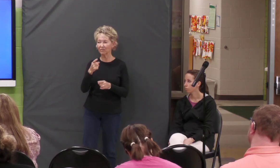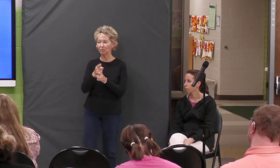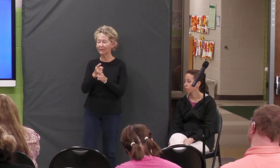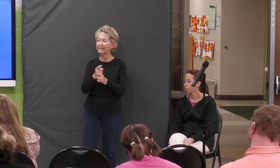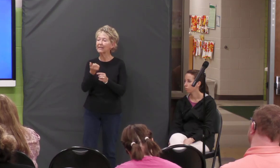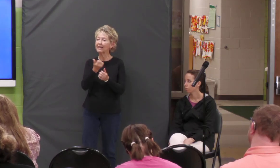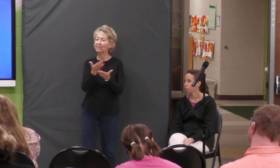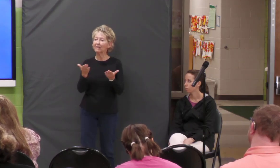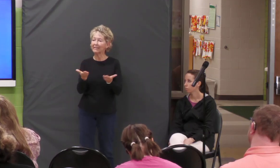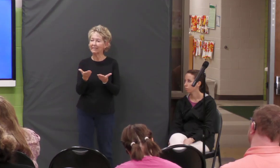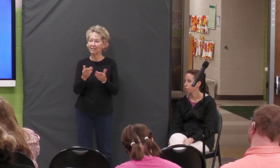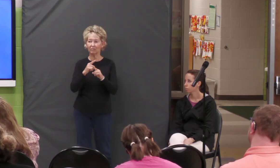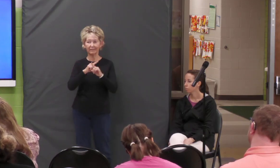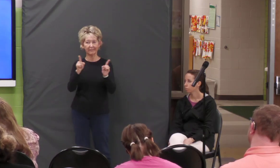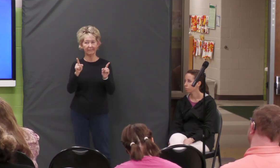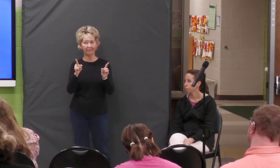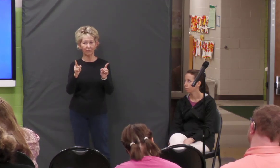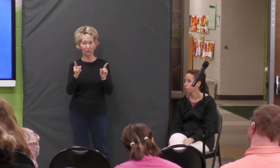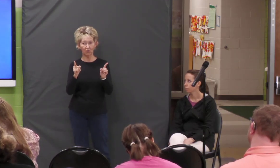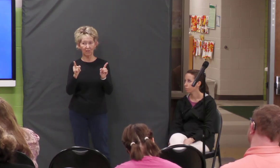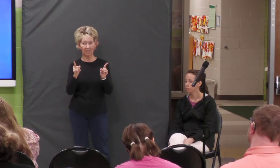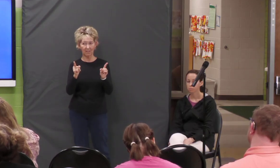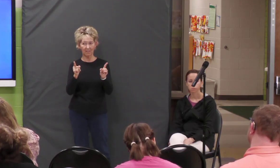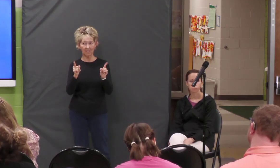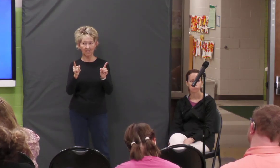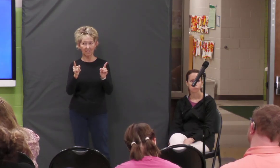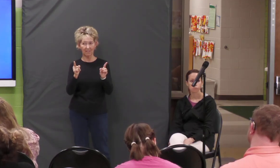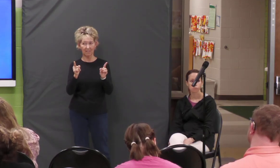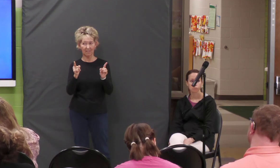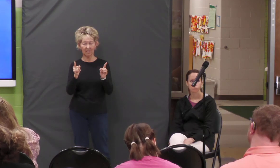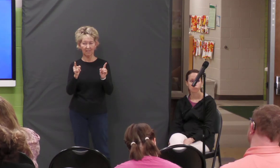is is a little different so I hate to give them blanket statement and